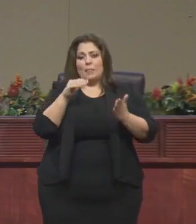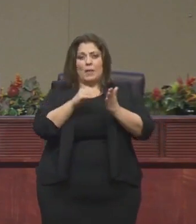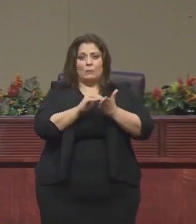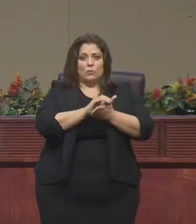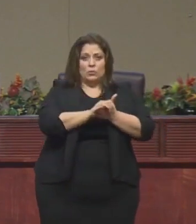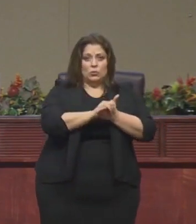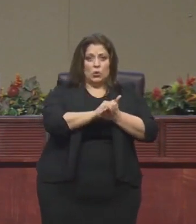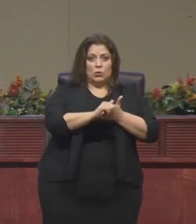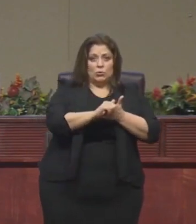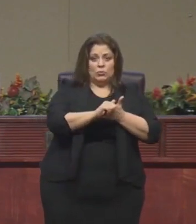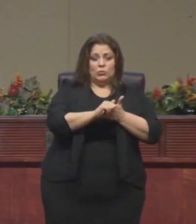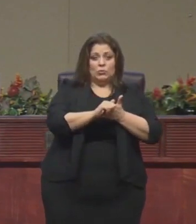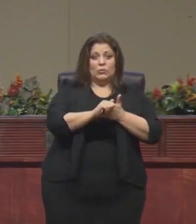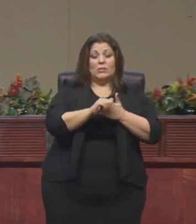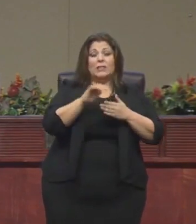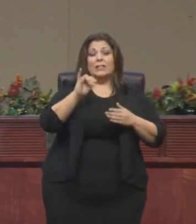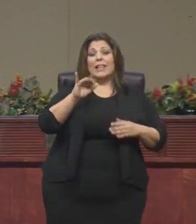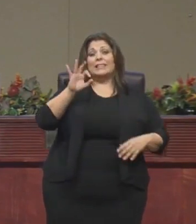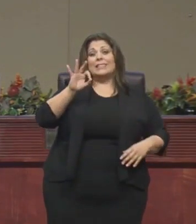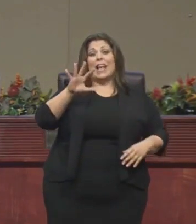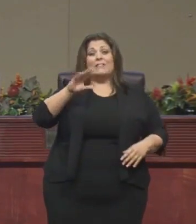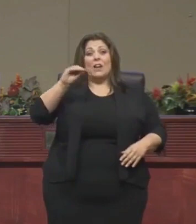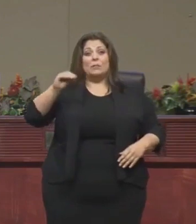WEDNESDAY PRESS CONFERENCE.